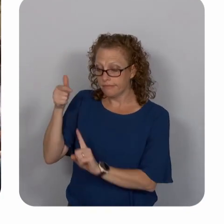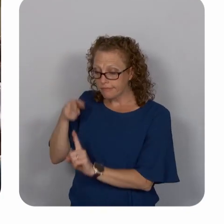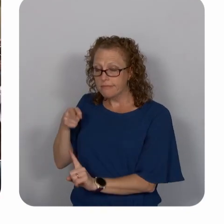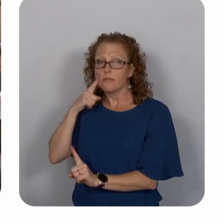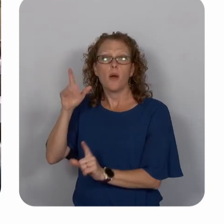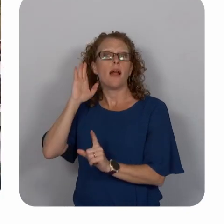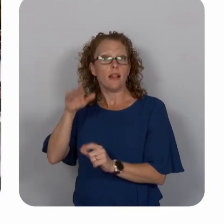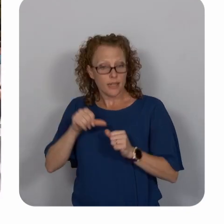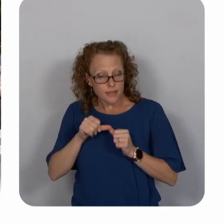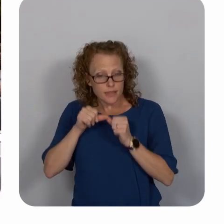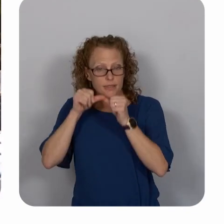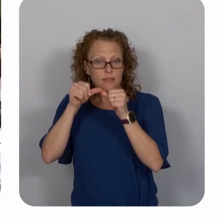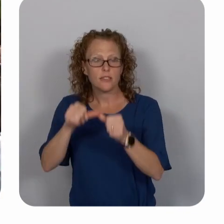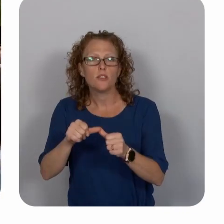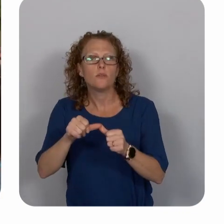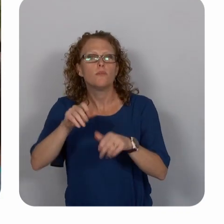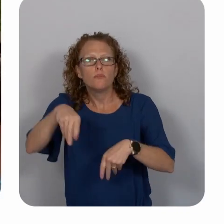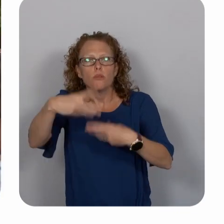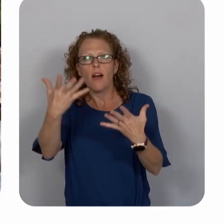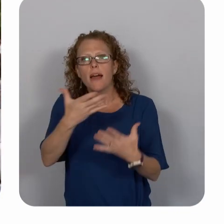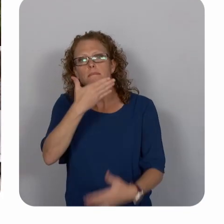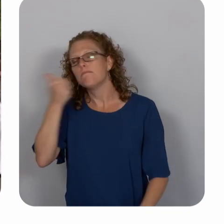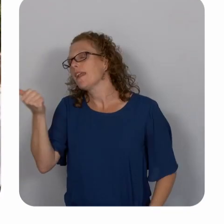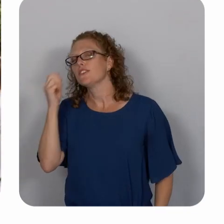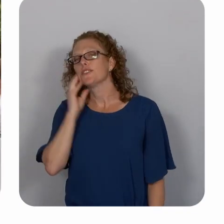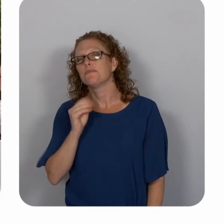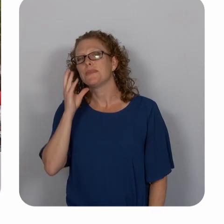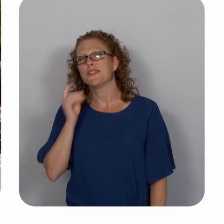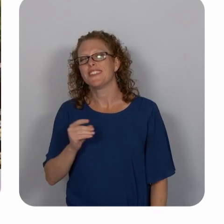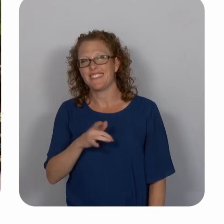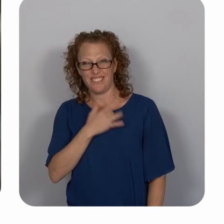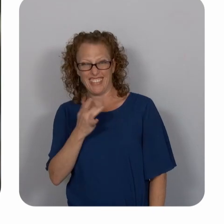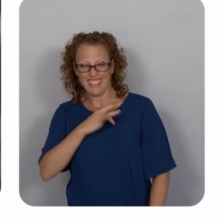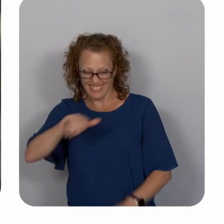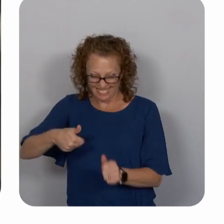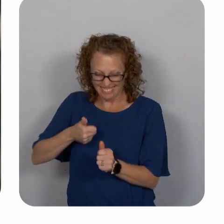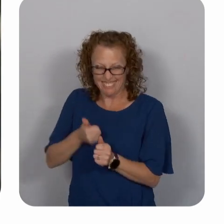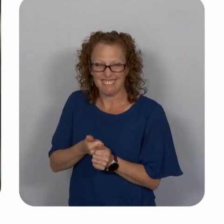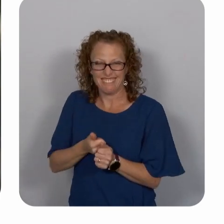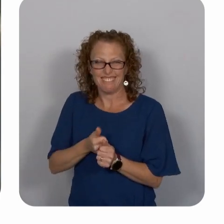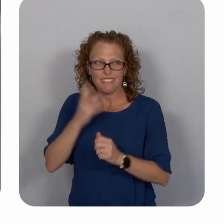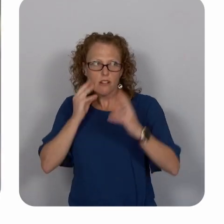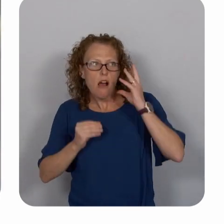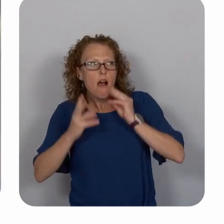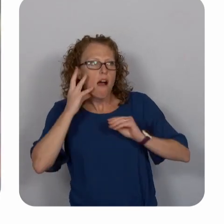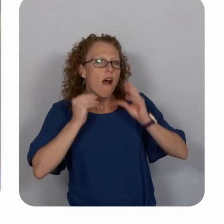a better user experience over time. Additionally, Meta AI has up to date knowledge